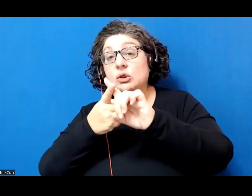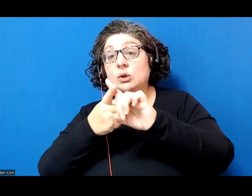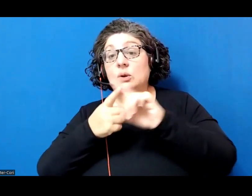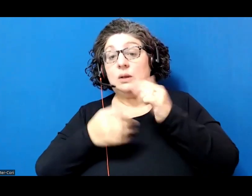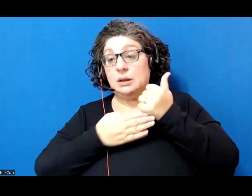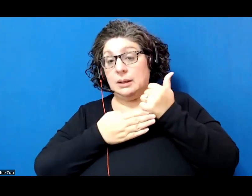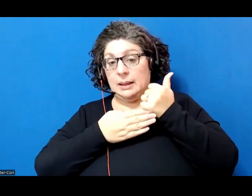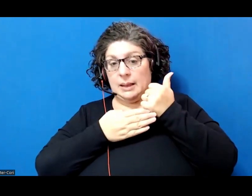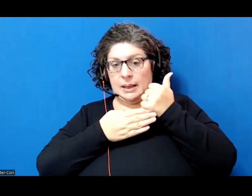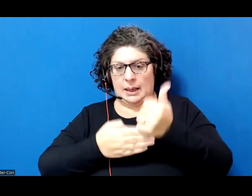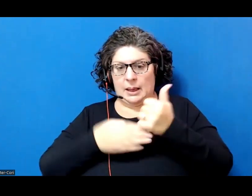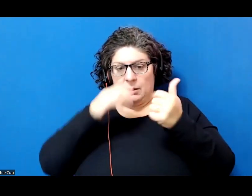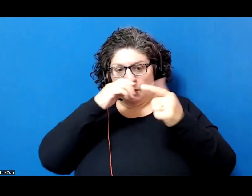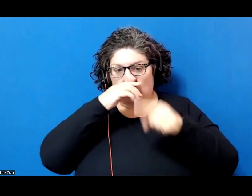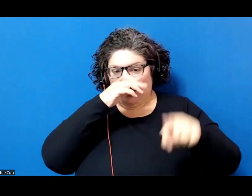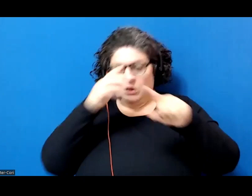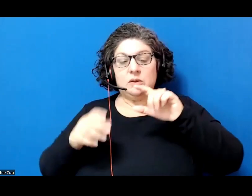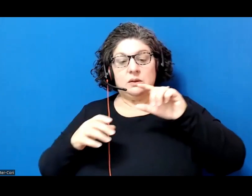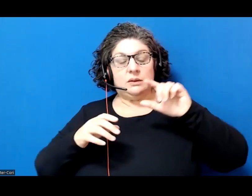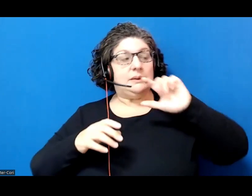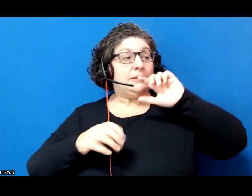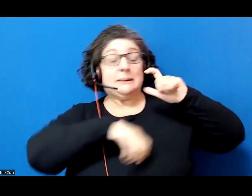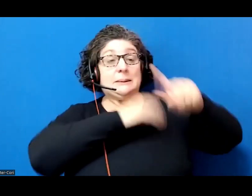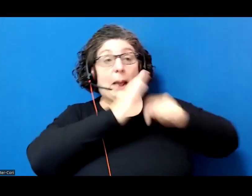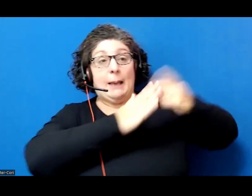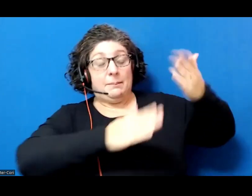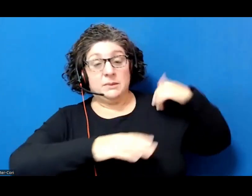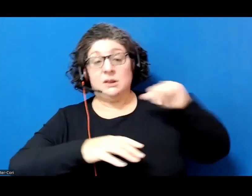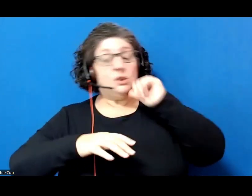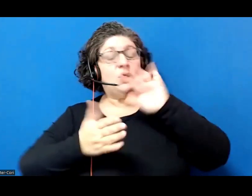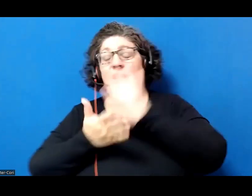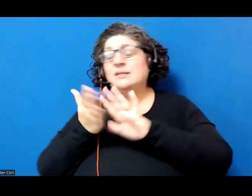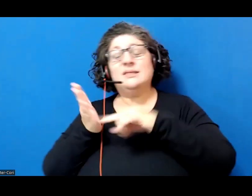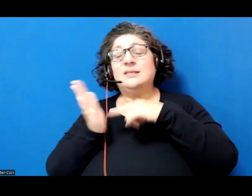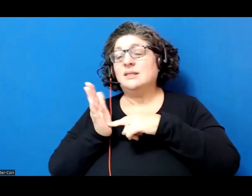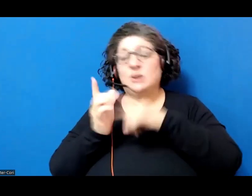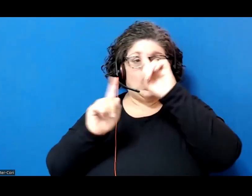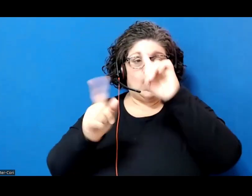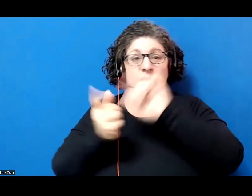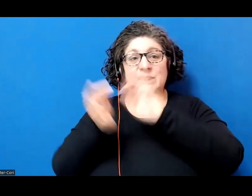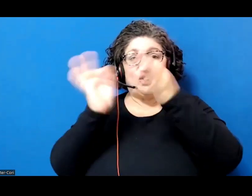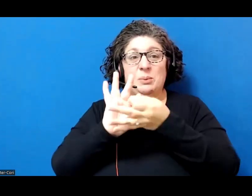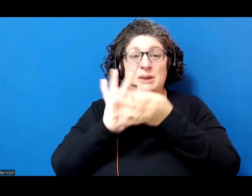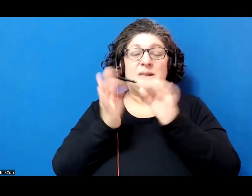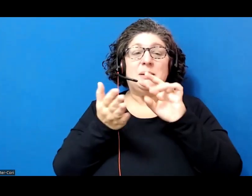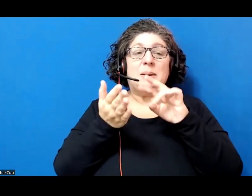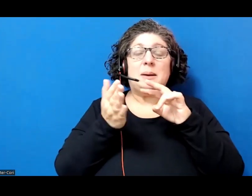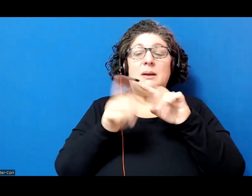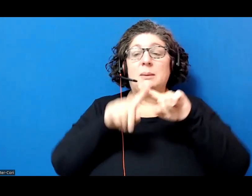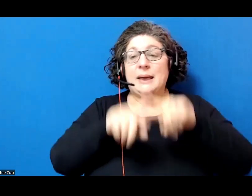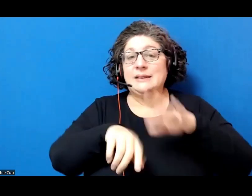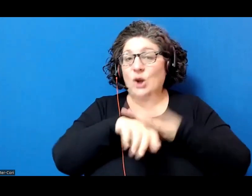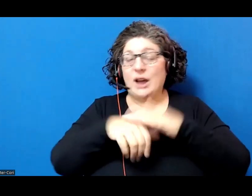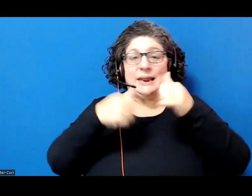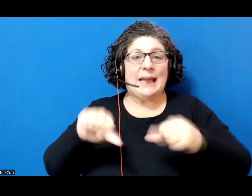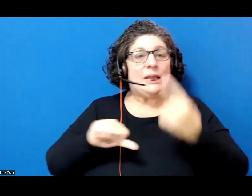And it was not a document that framers intended to be interpreted based on any one point in